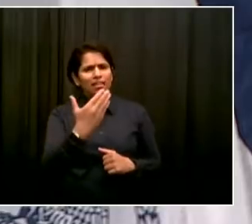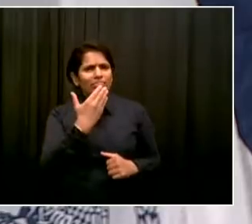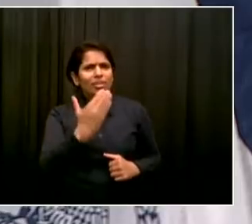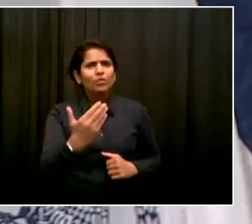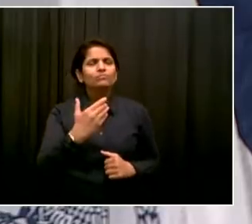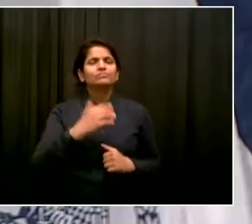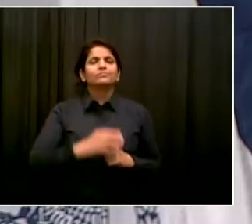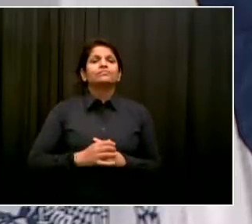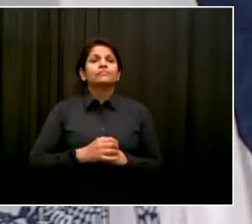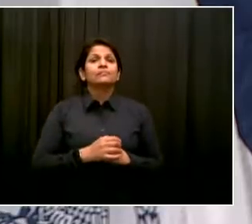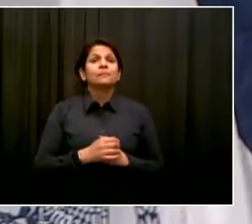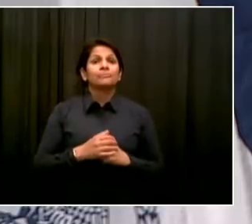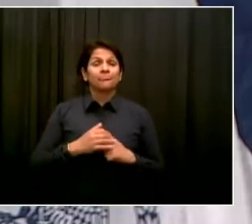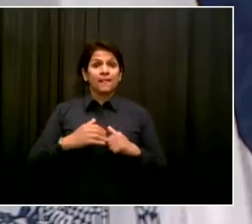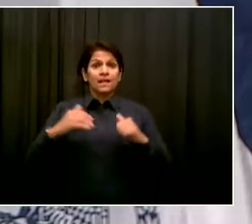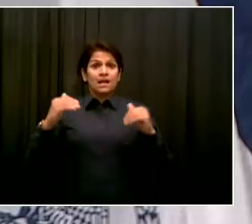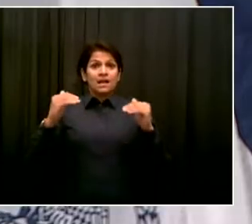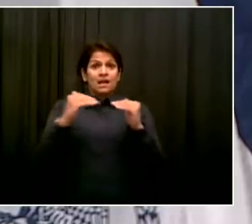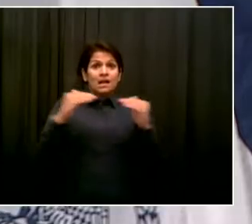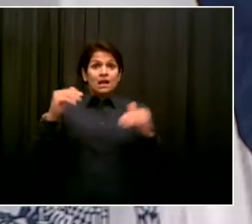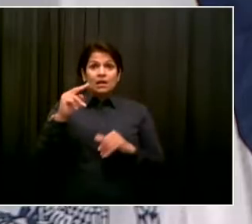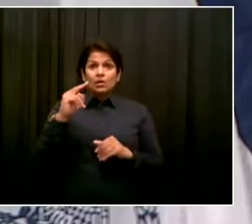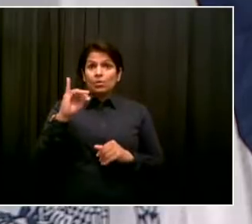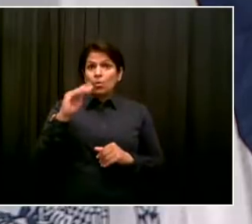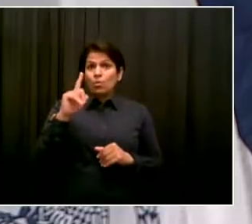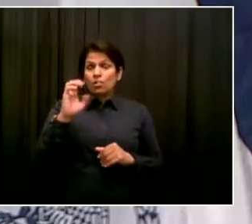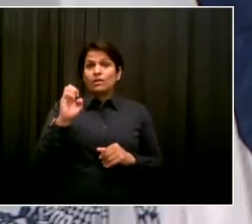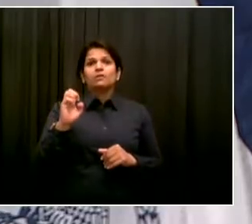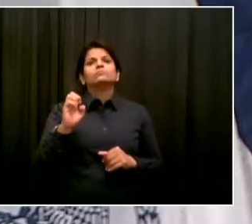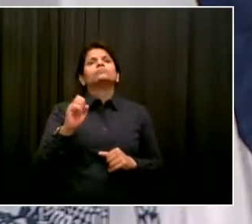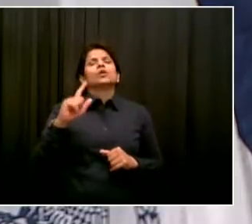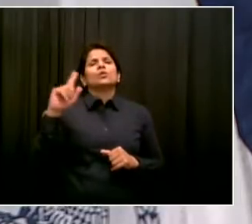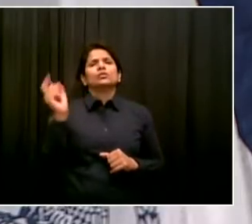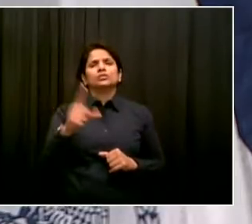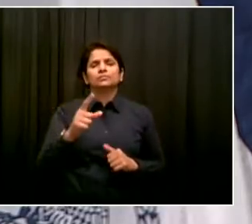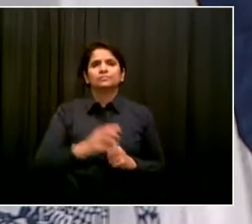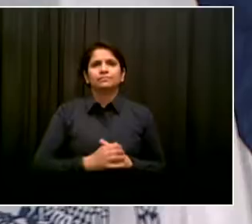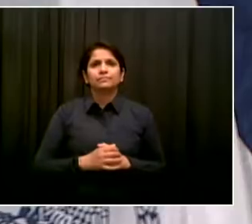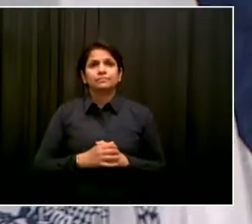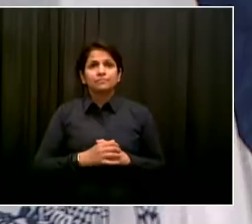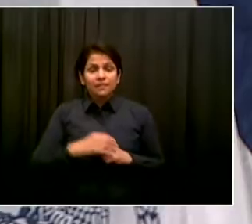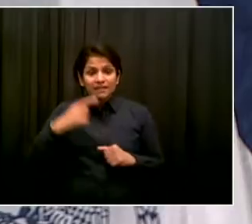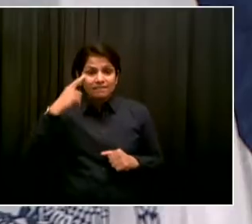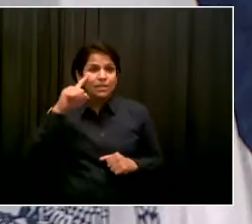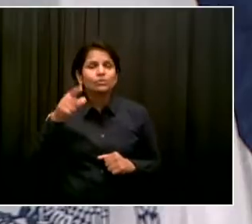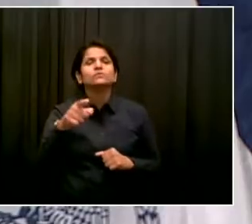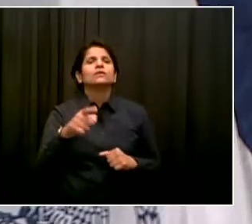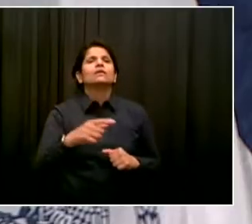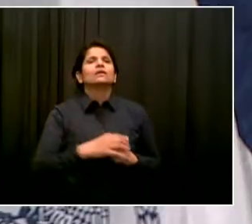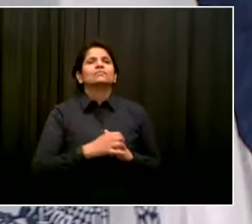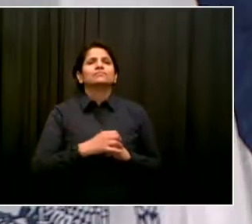GO AHEAD, JAMES. THANK YOU FOR THAT.